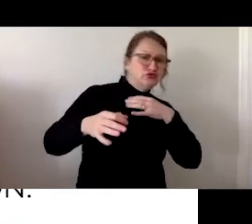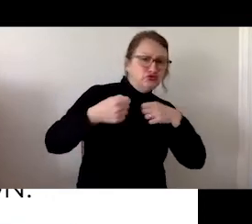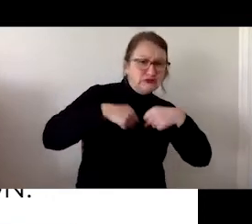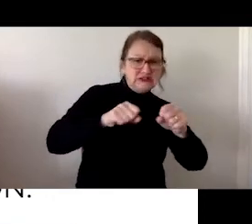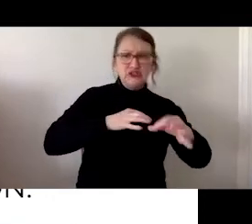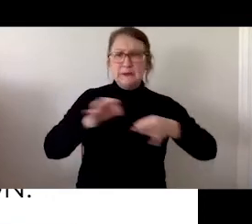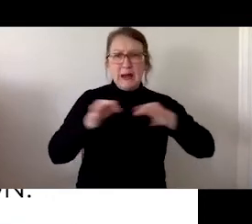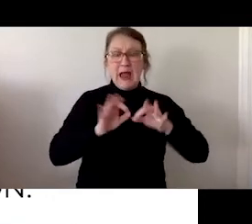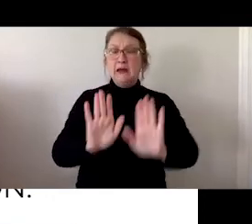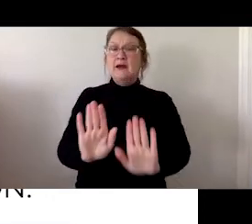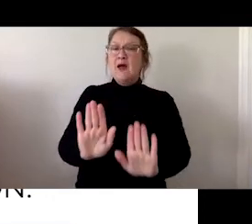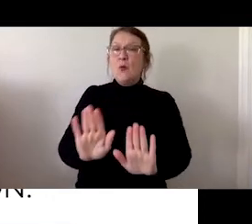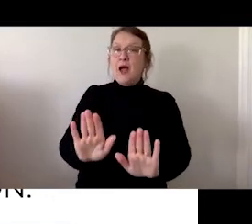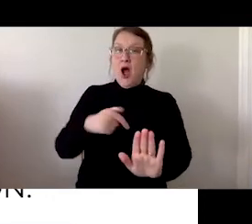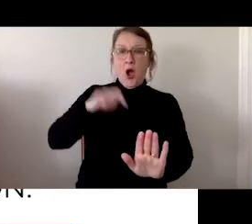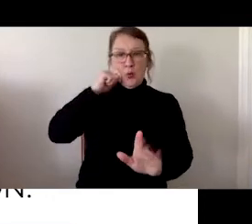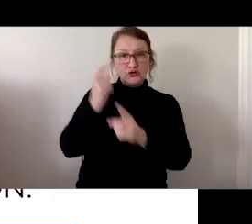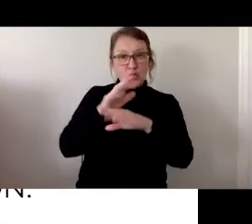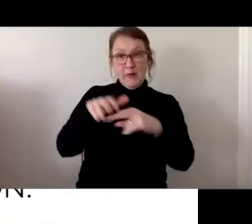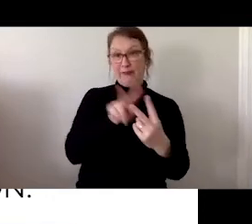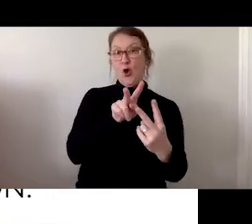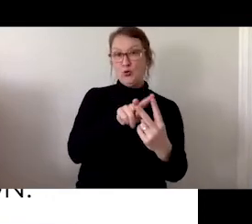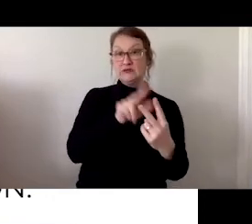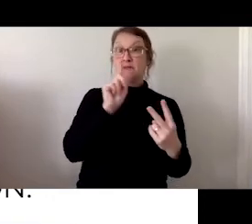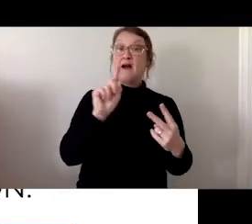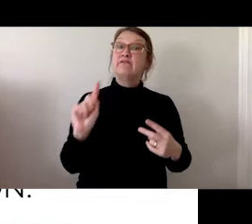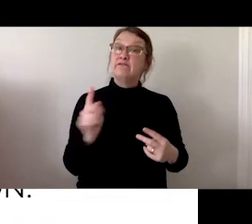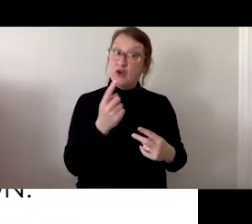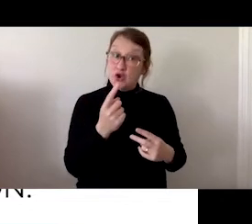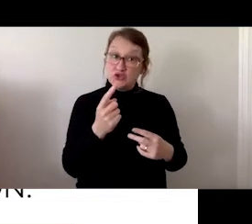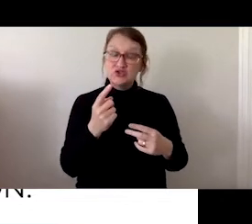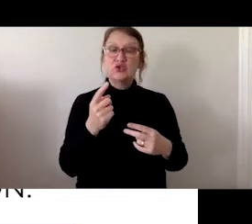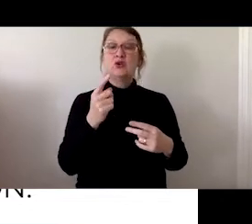But I want to get our heads in the right place first. We talked about now, next and after.